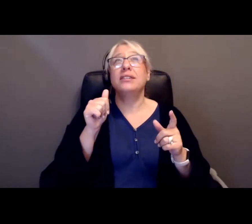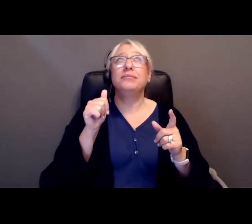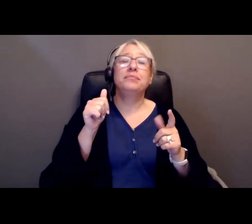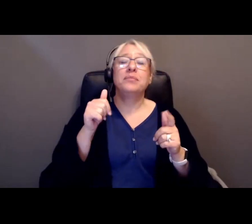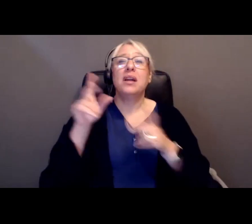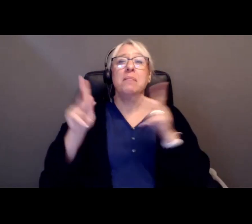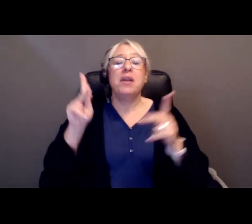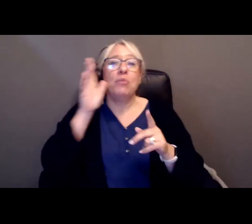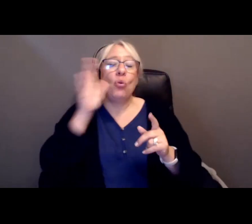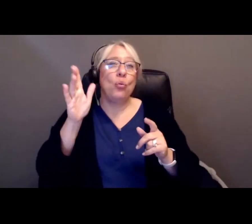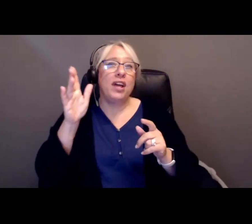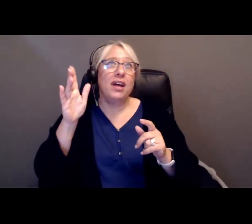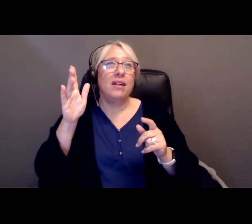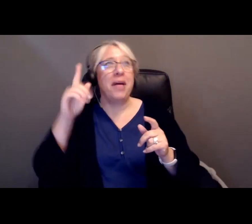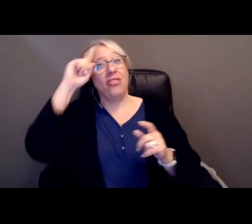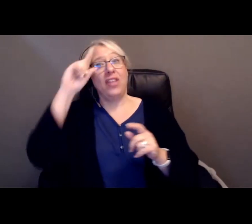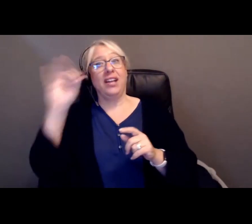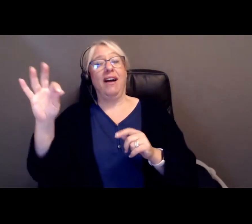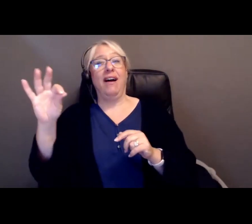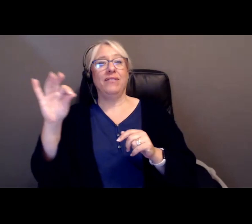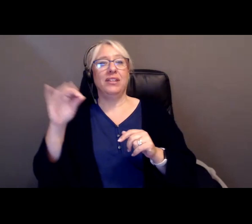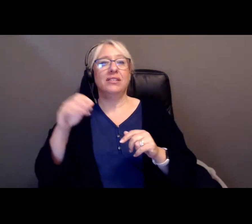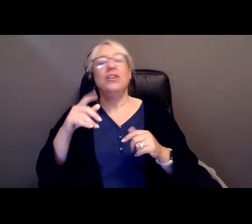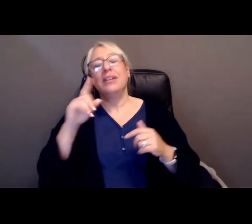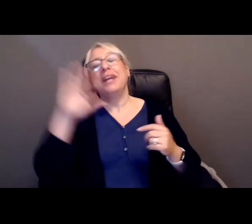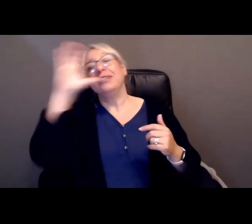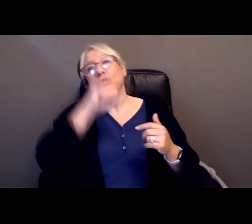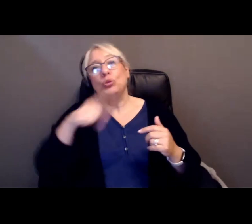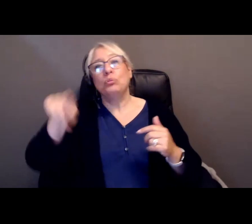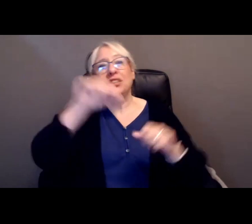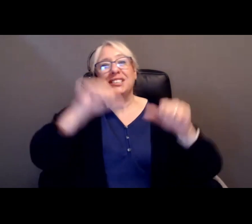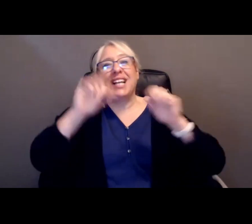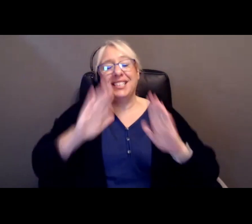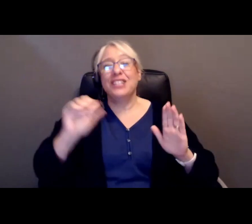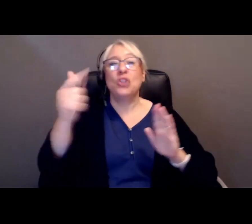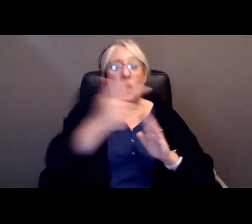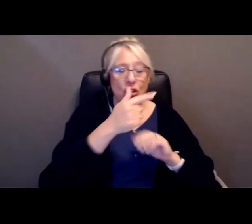people here. Let's just assume you're scientists, all of you, without a personal background in